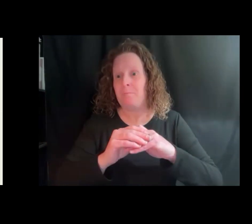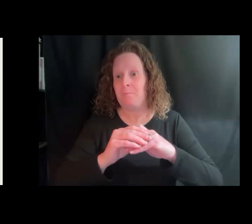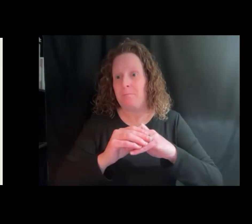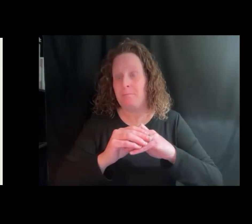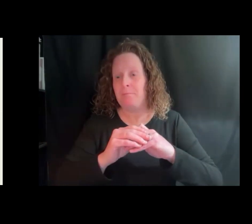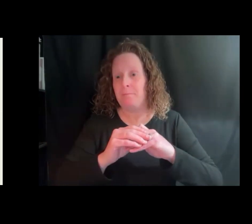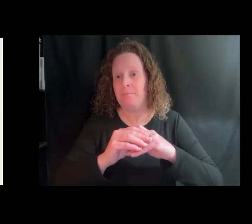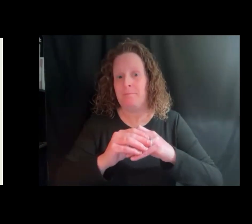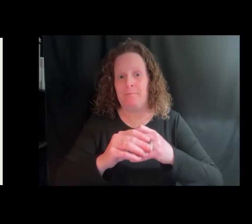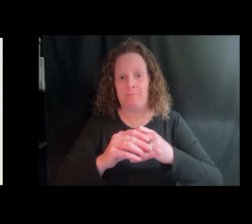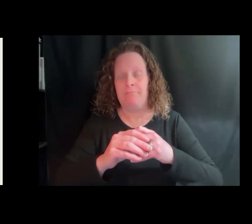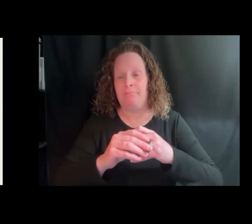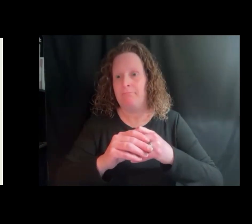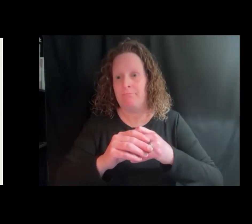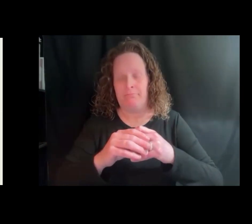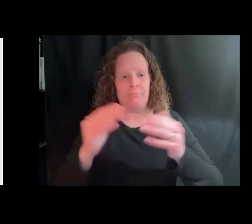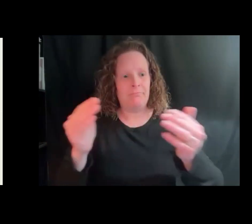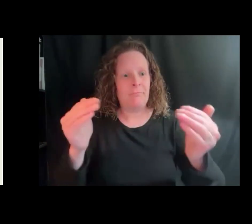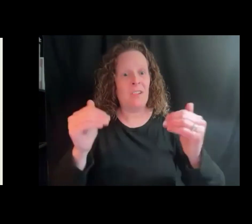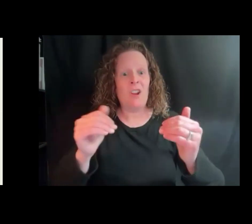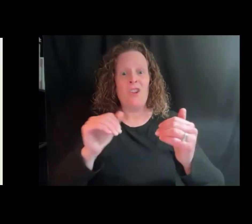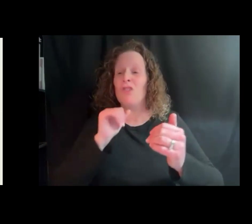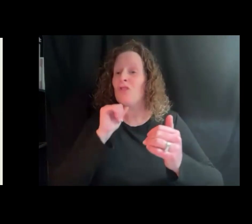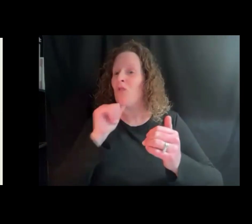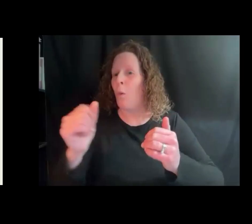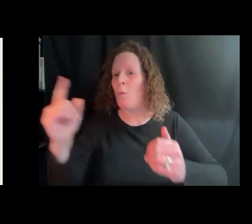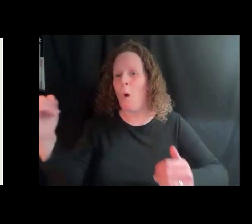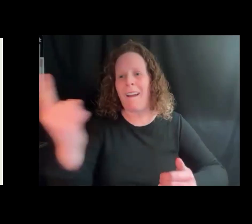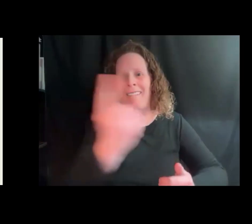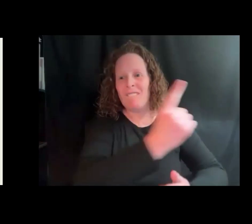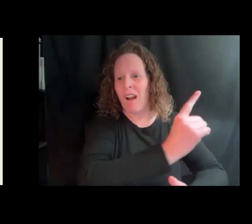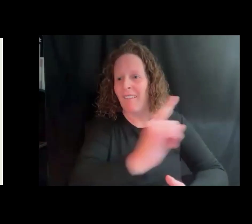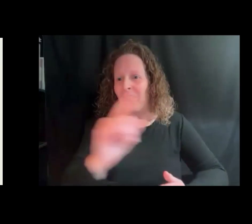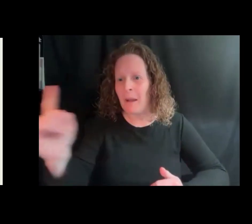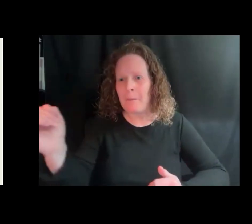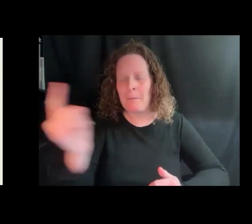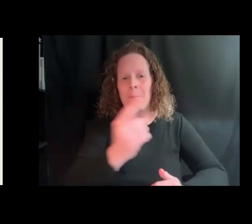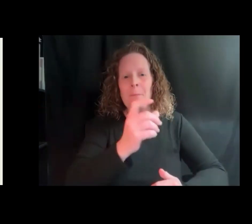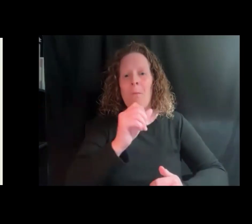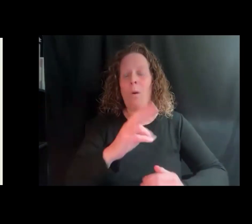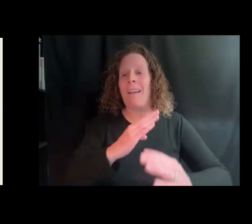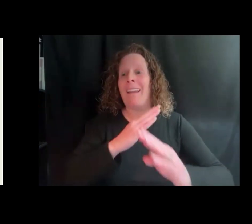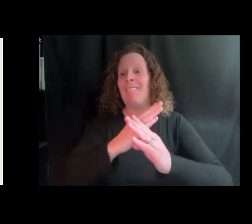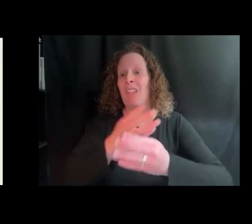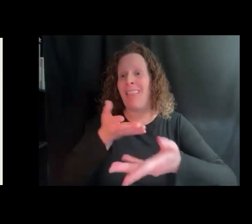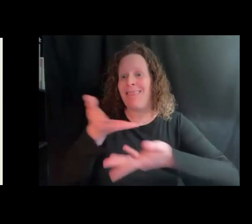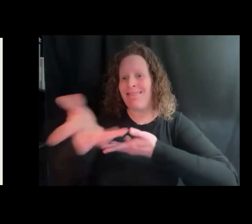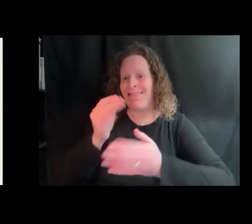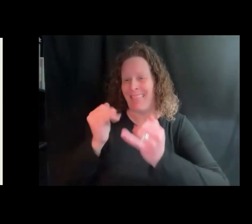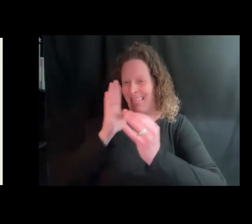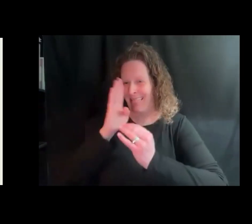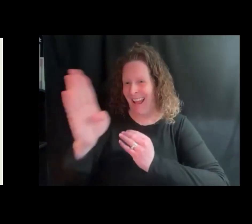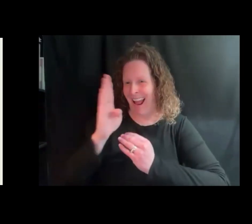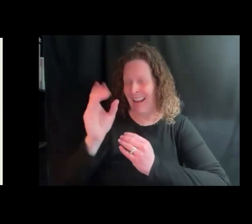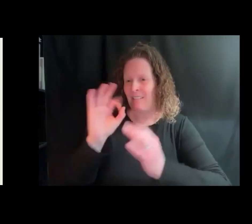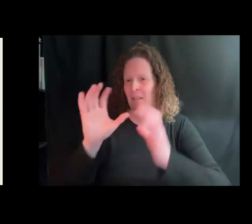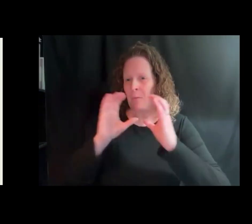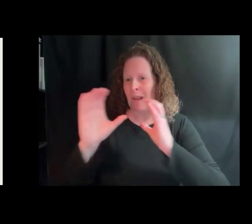then the deaf student should also get it. Do not walk in front of the interpreter.